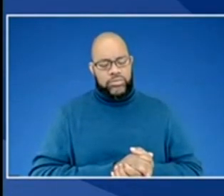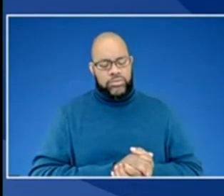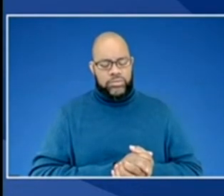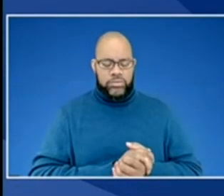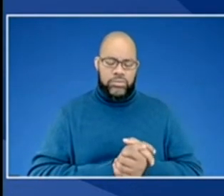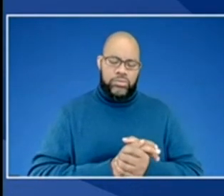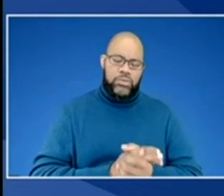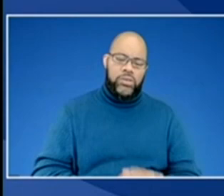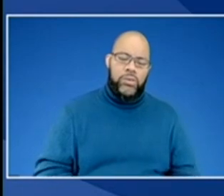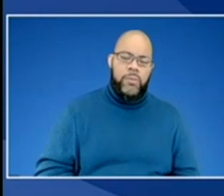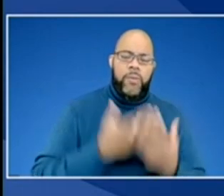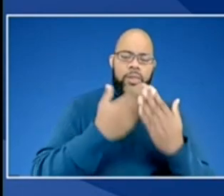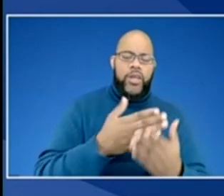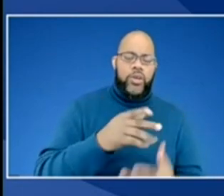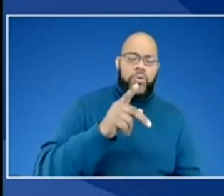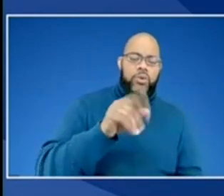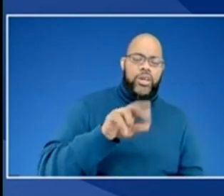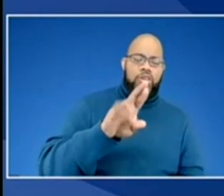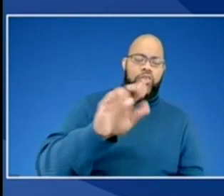Thank you, Kyra. Lane.